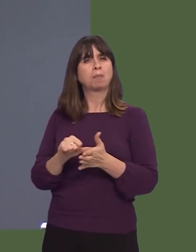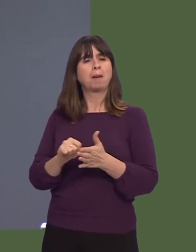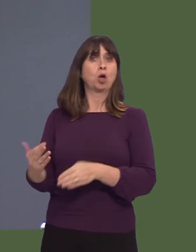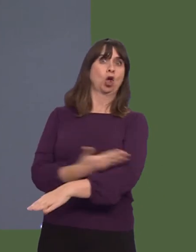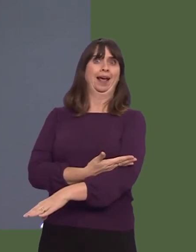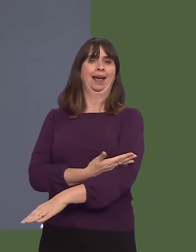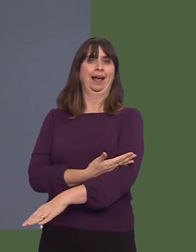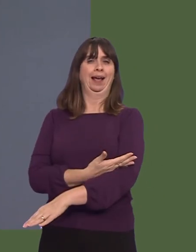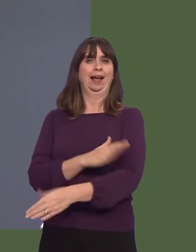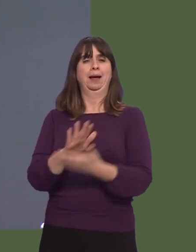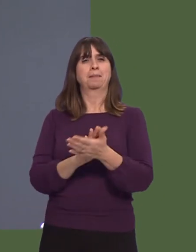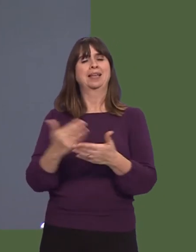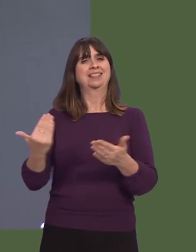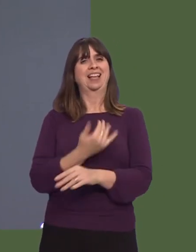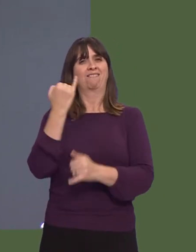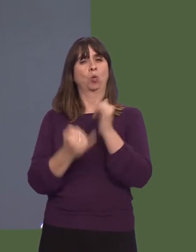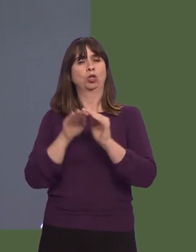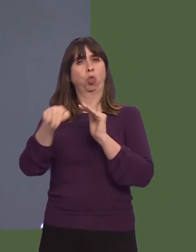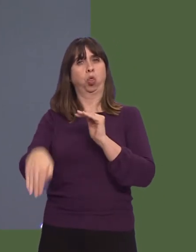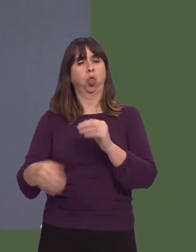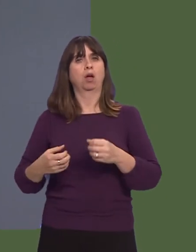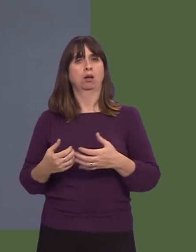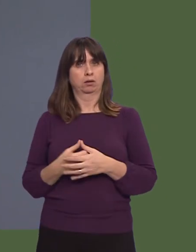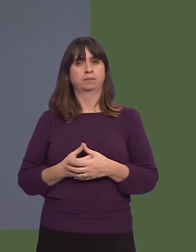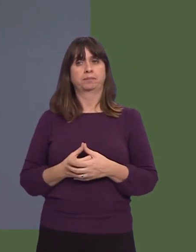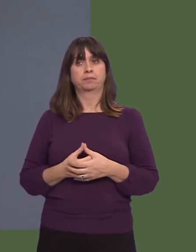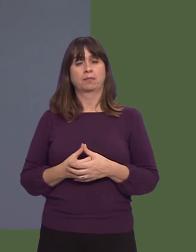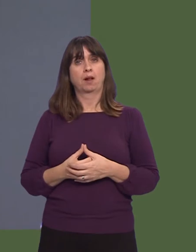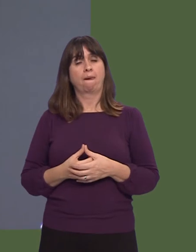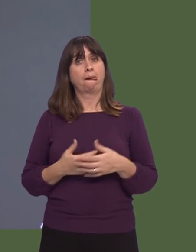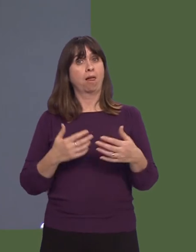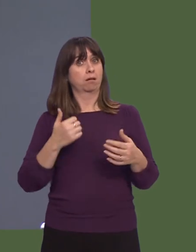for cost-effective, preventative actions. Would the First Minister agree that this type